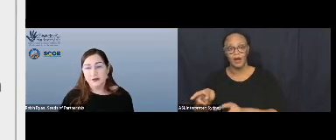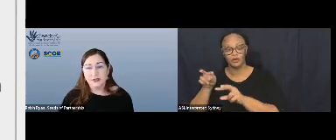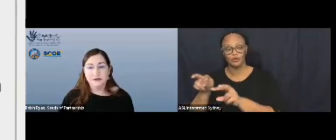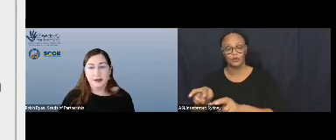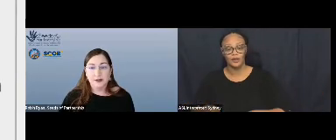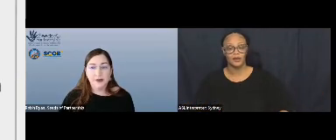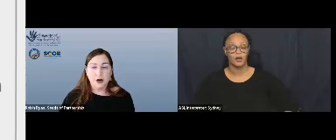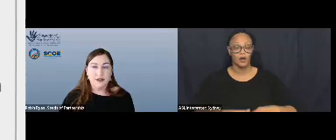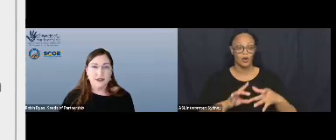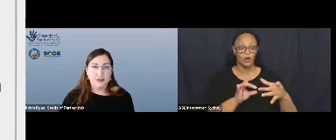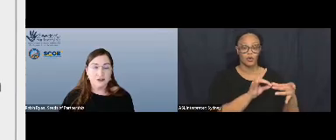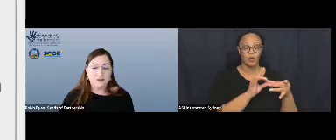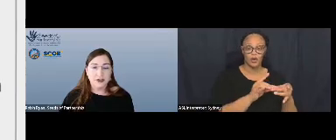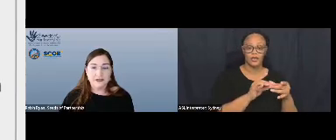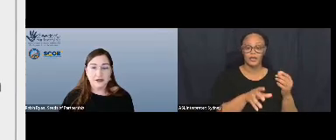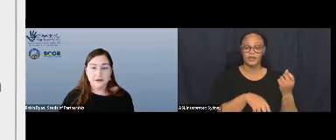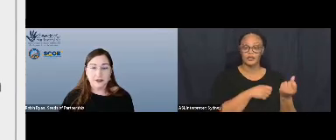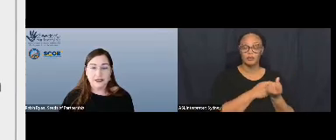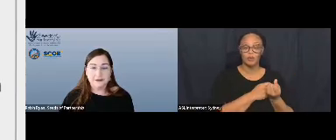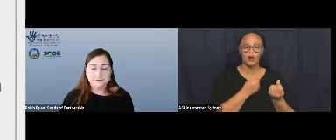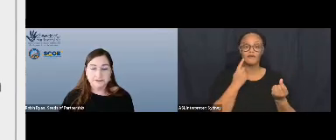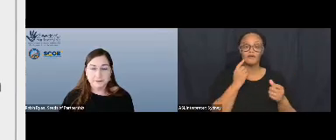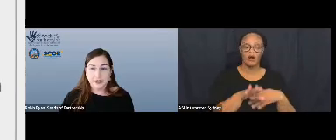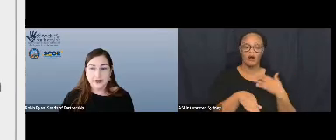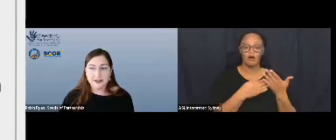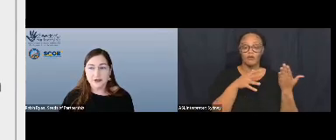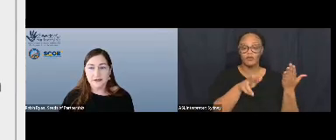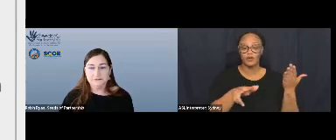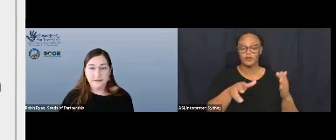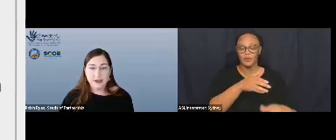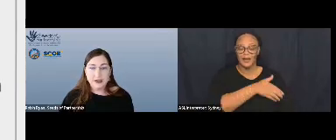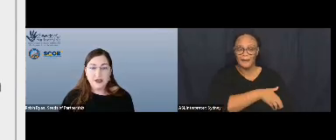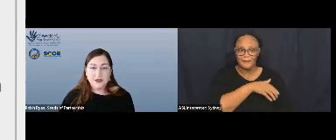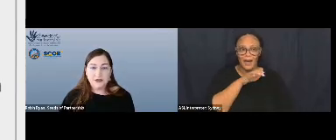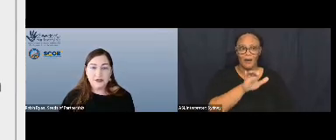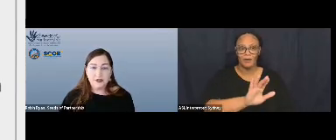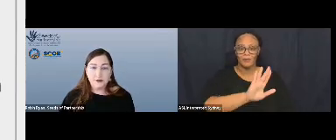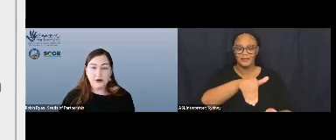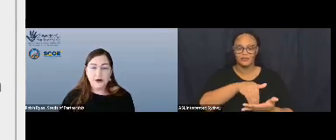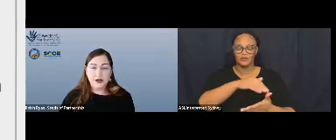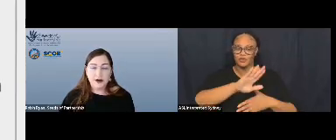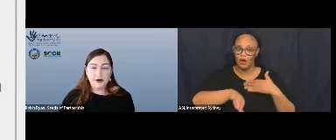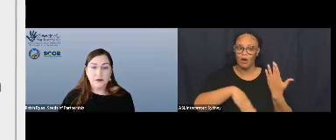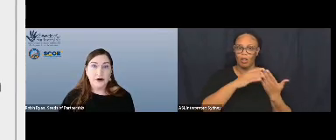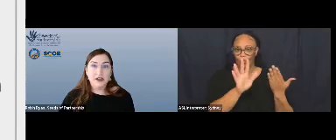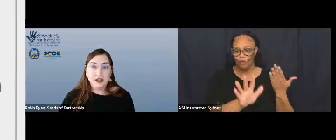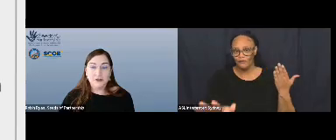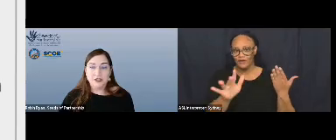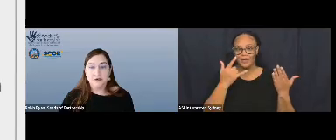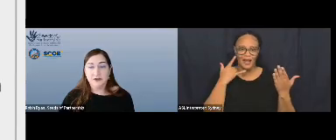33 family empowerment centers across California, etc. So to learn more about our work and